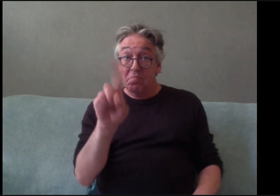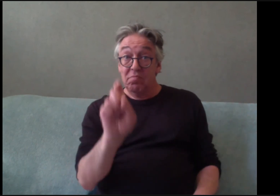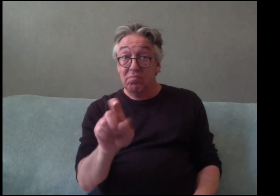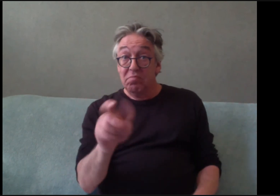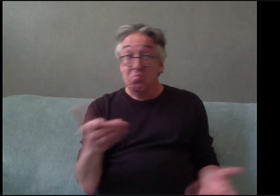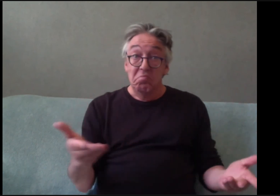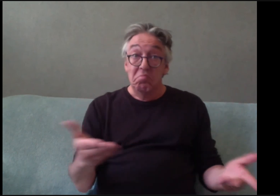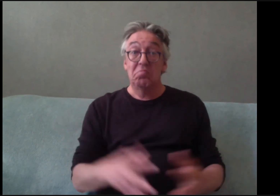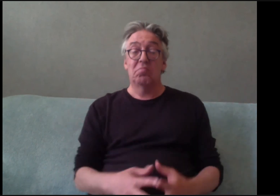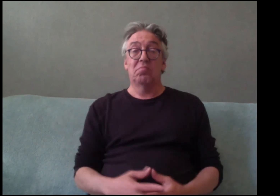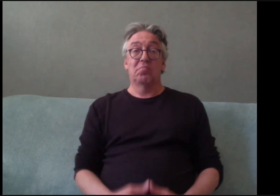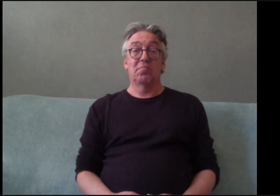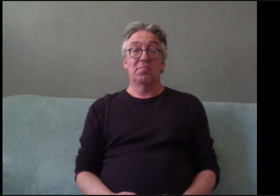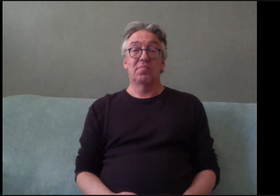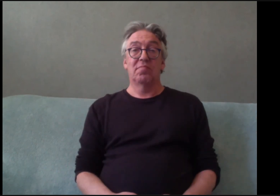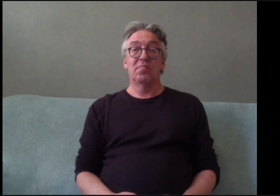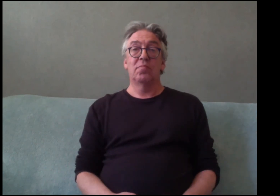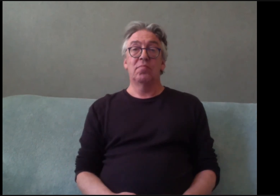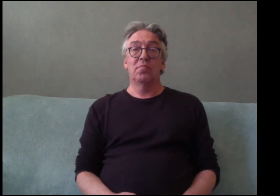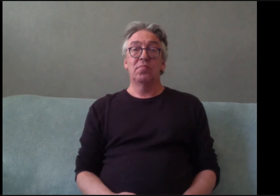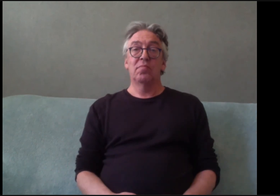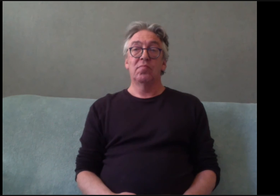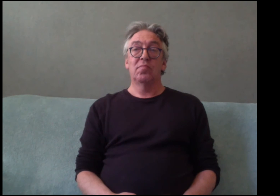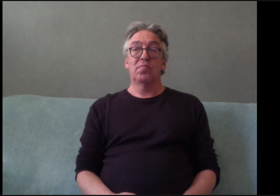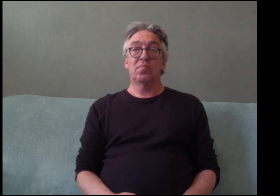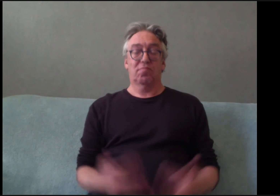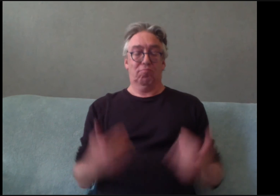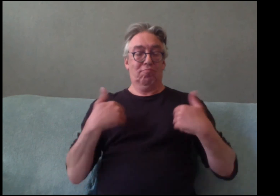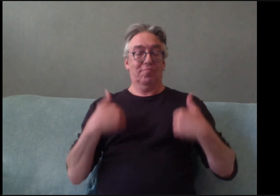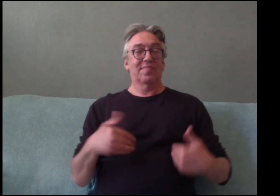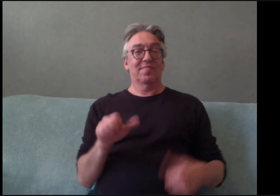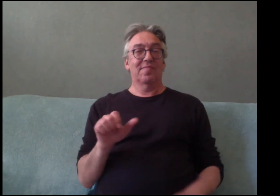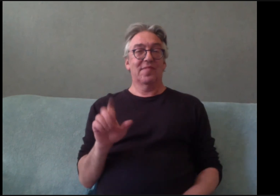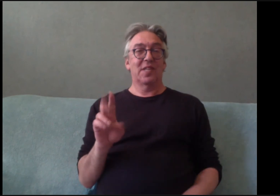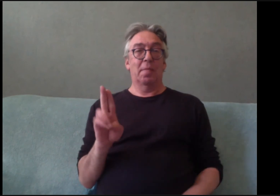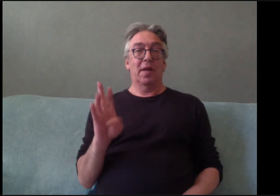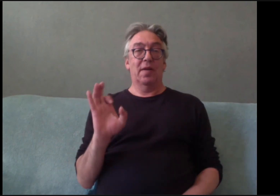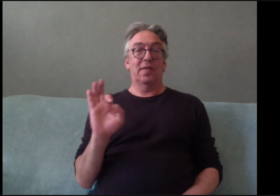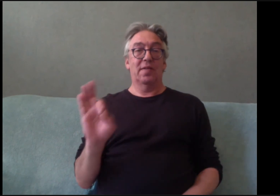Well, it's not related to the COVID-19 crisis, I think.